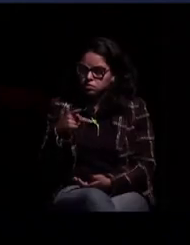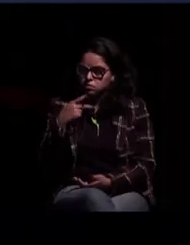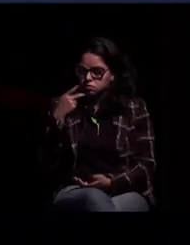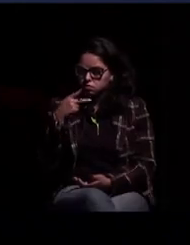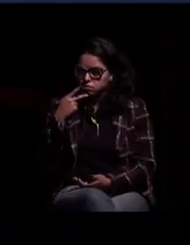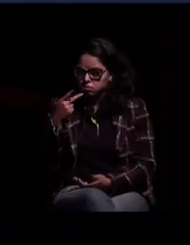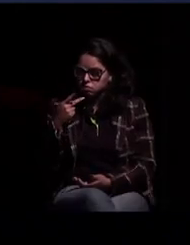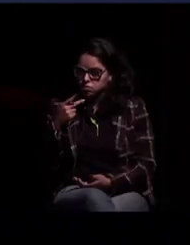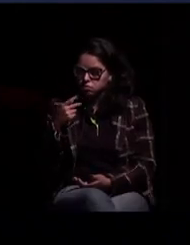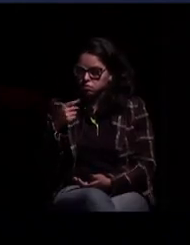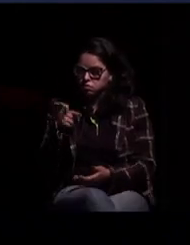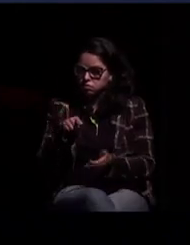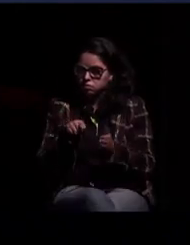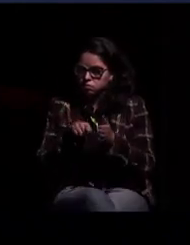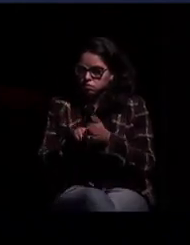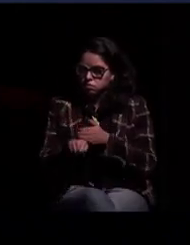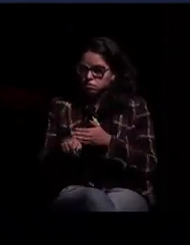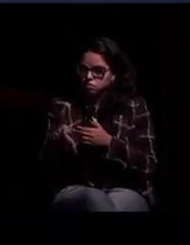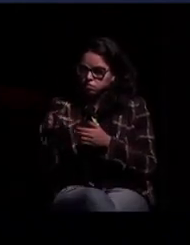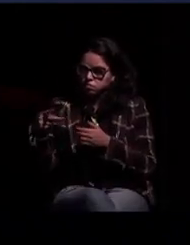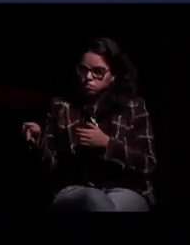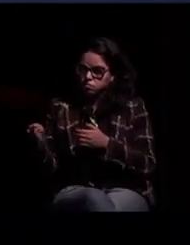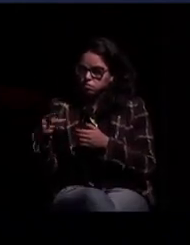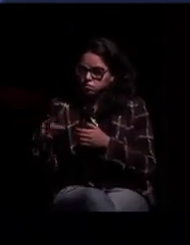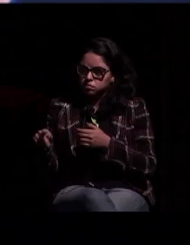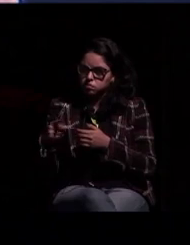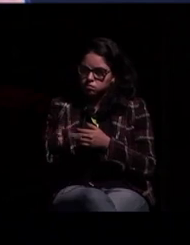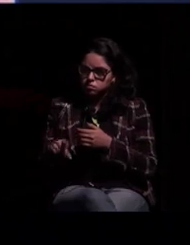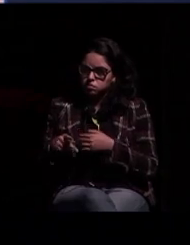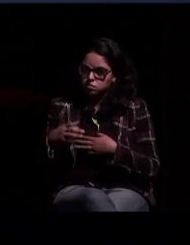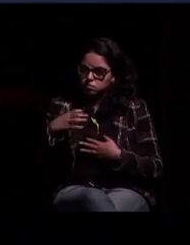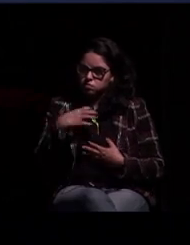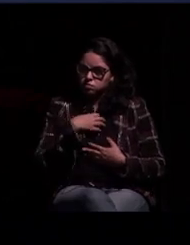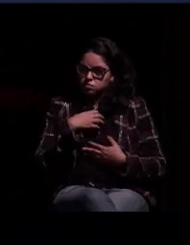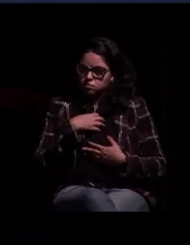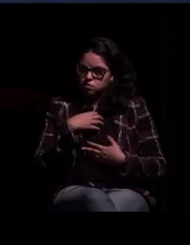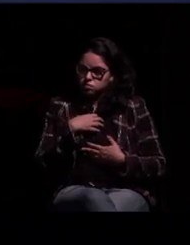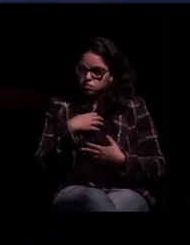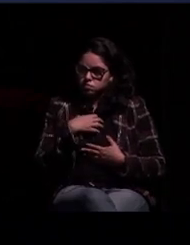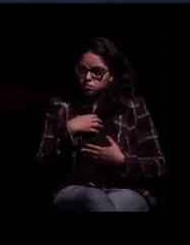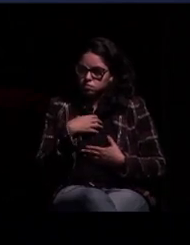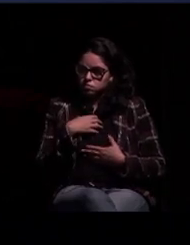that his question is in “bahianes” in regard to what I mentioned about accents,